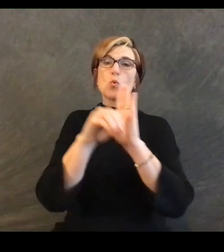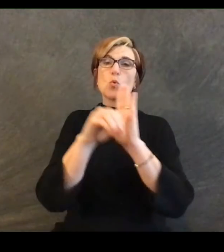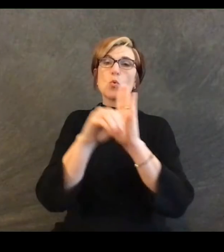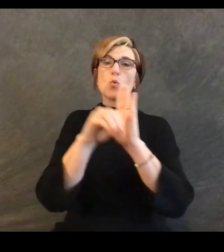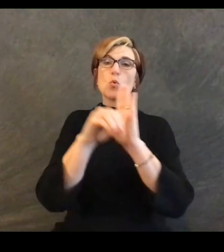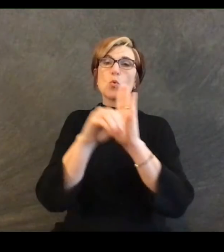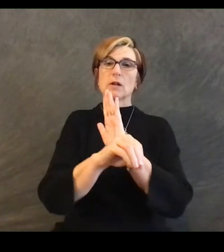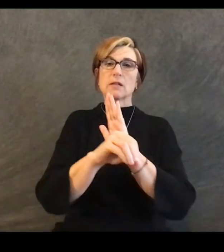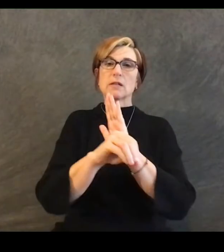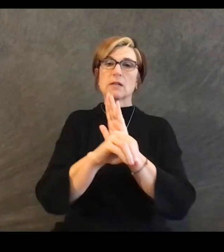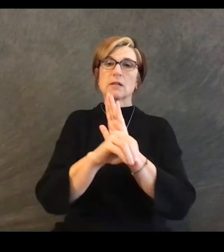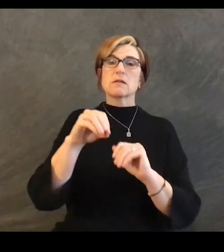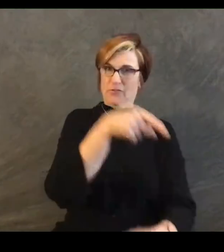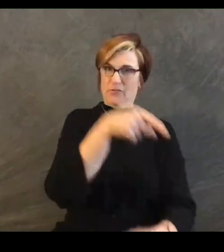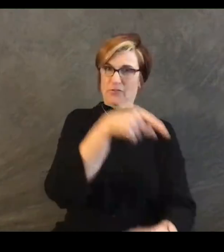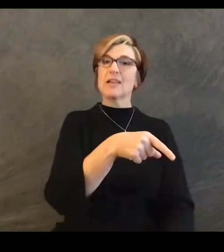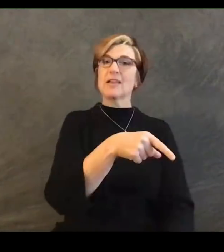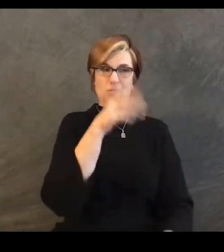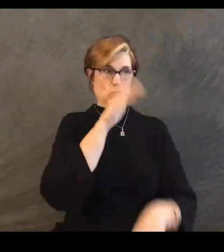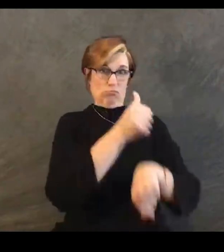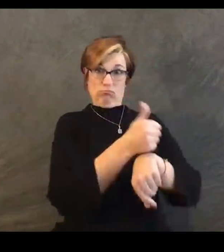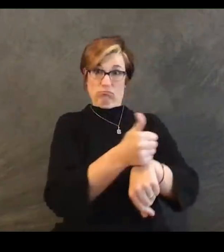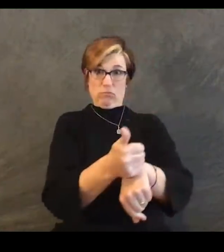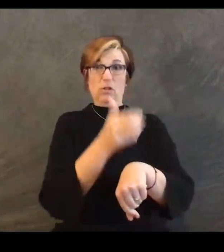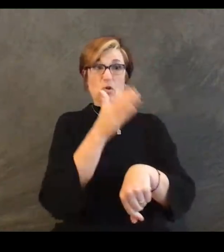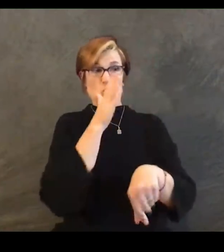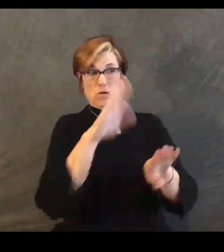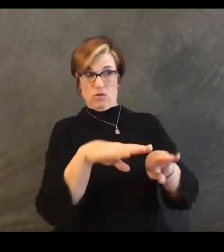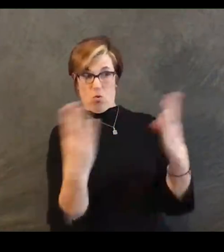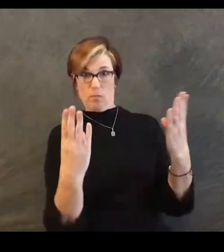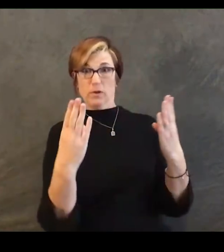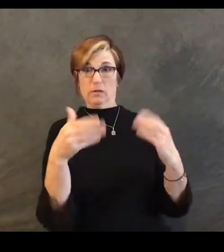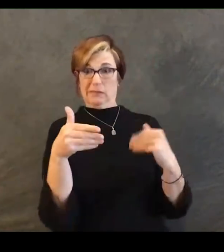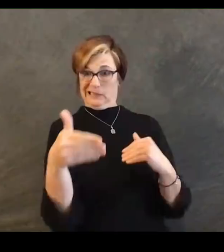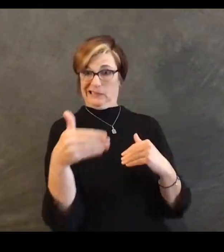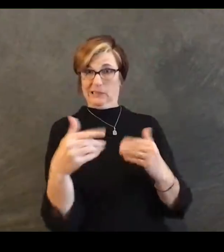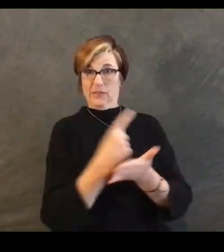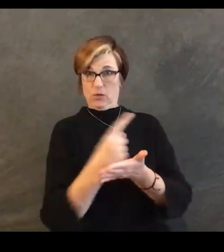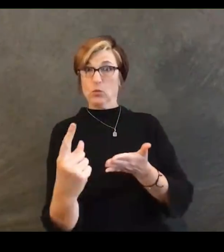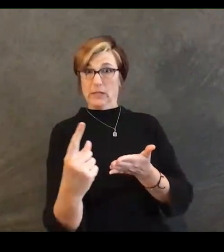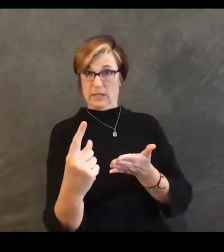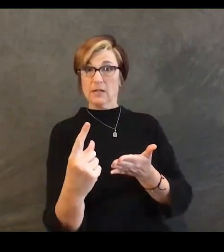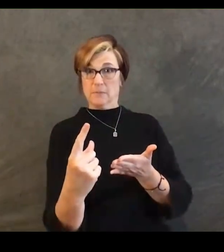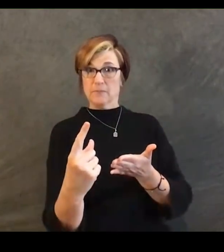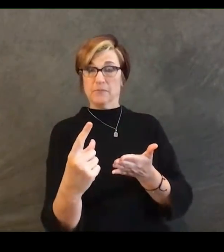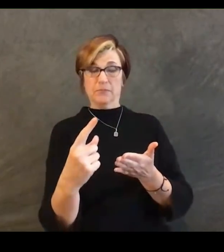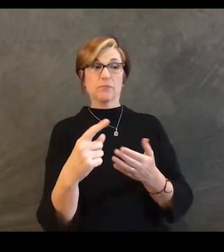operational believe it or not this week so we're doing the 3,000 bed alternate